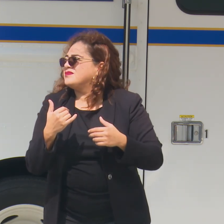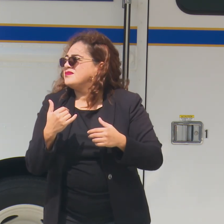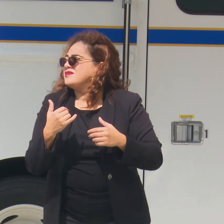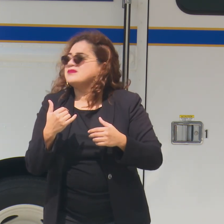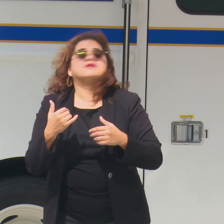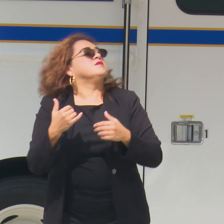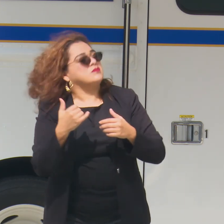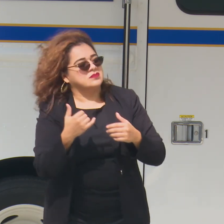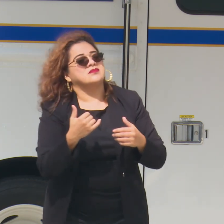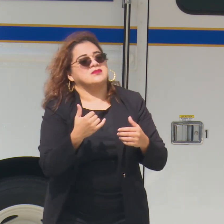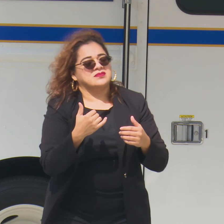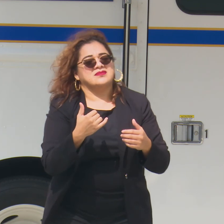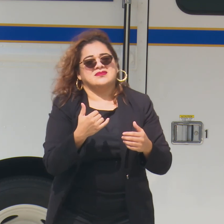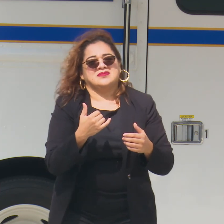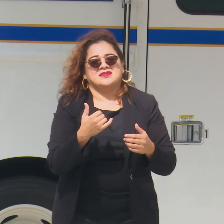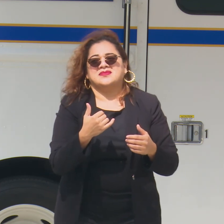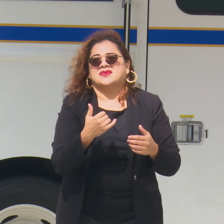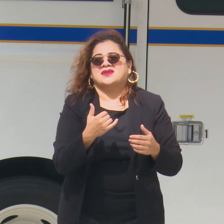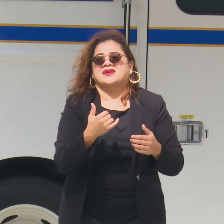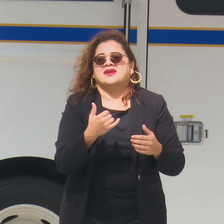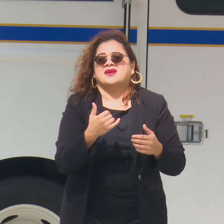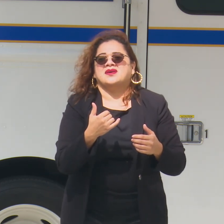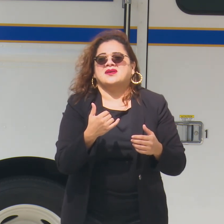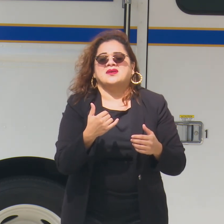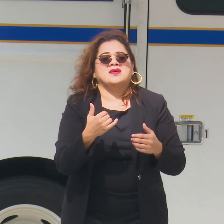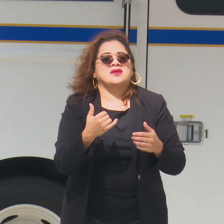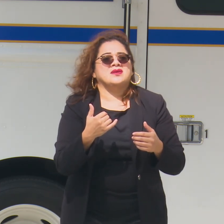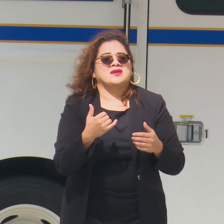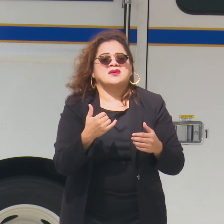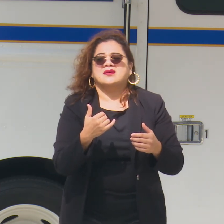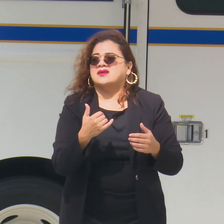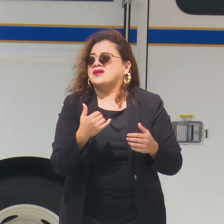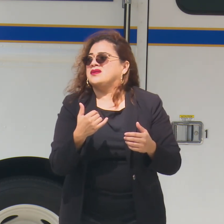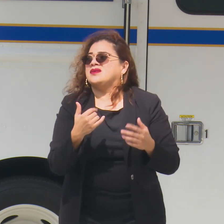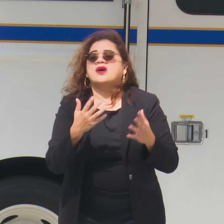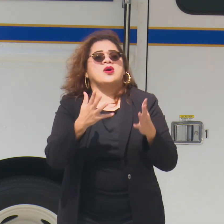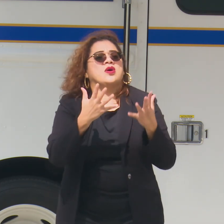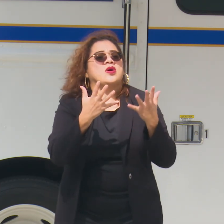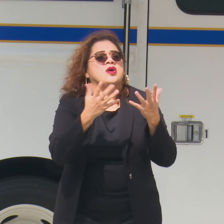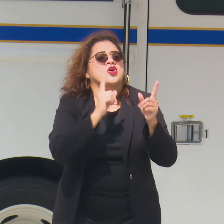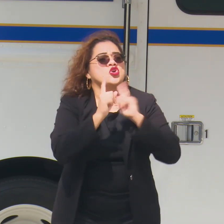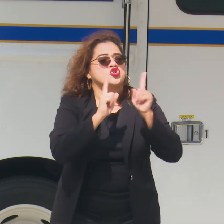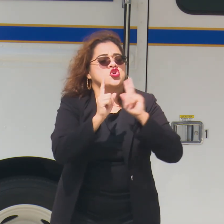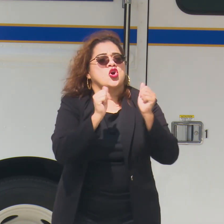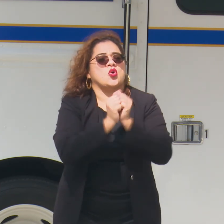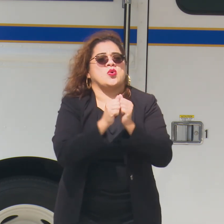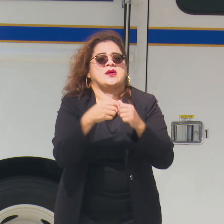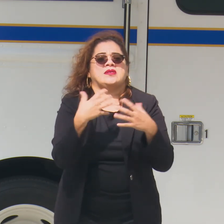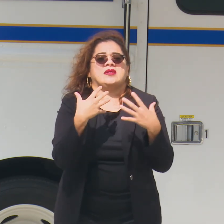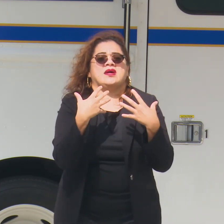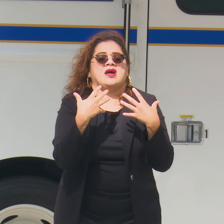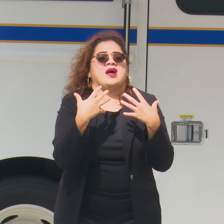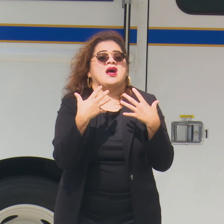Oh okay yeah, yeah. If anyone needs any other individual interviews with anyone in Spanish from the health department, please let us know. So thank you for